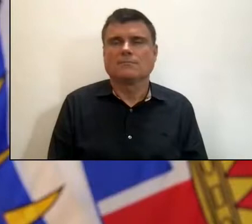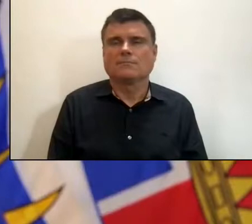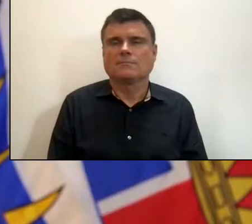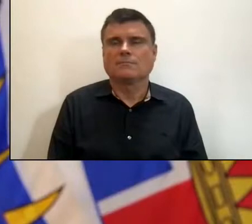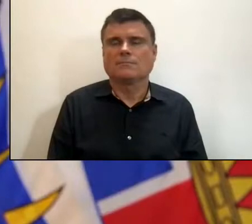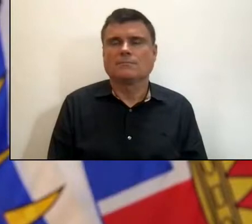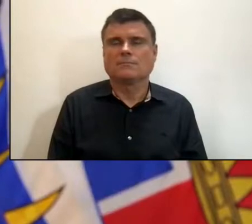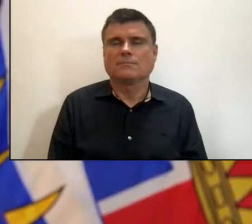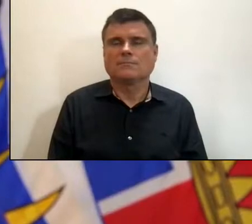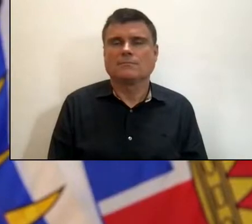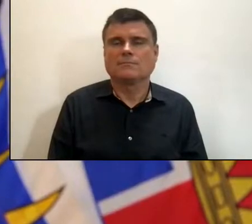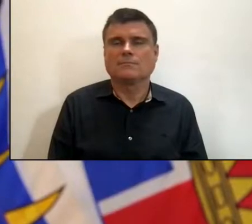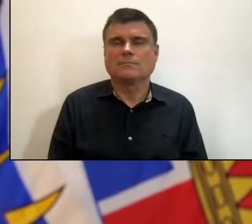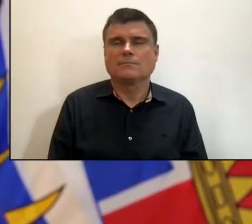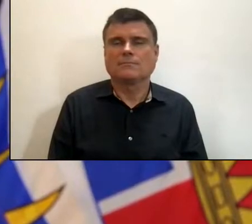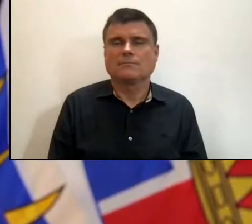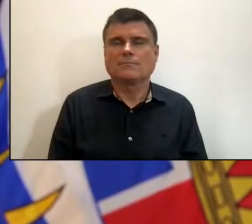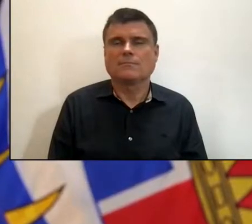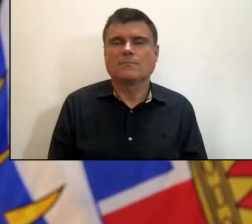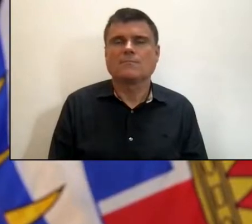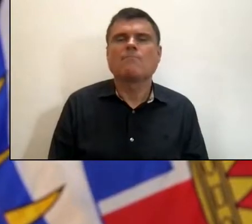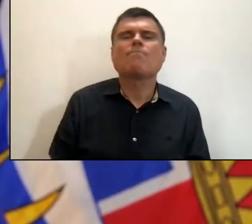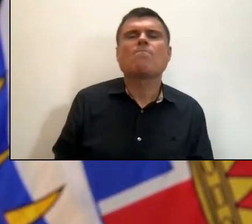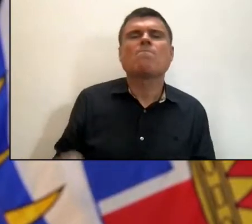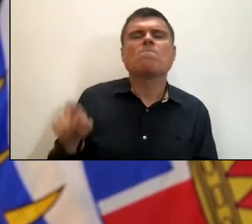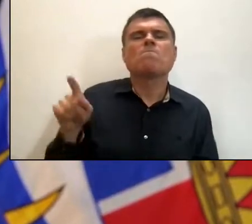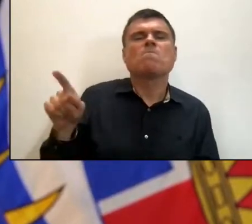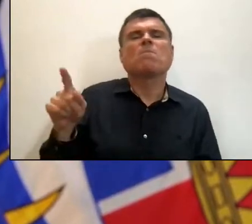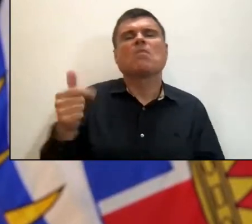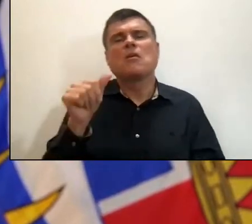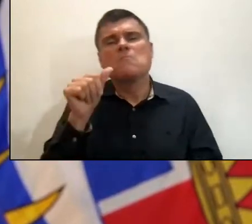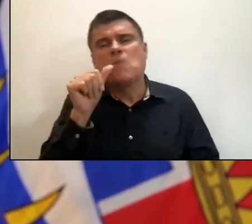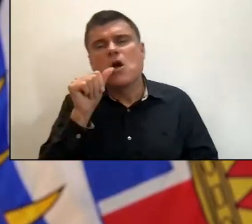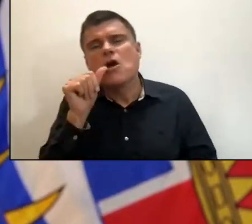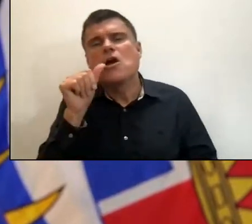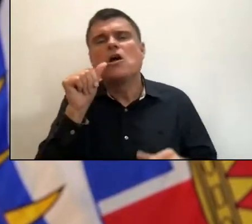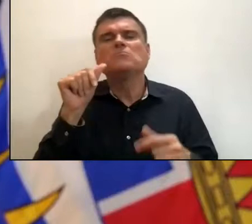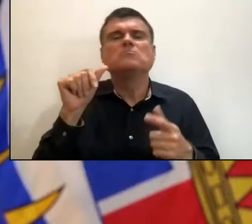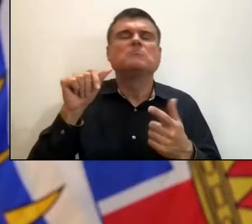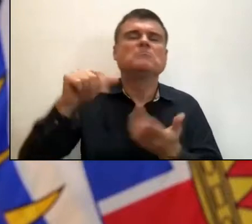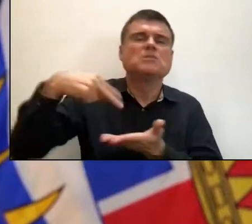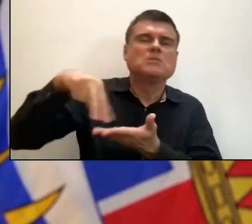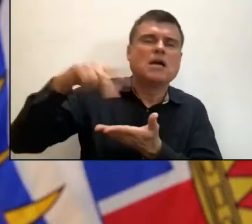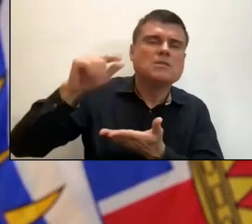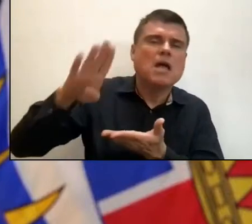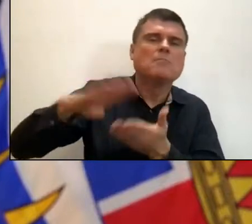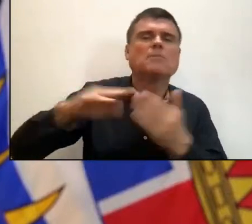various closures, bars, restaurants and fitness facilities, why there are no